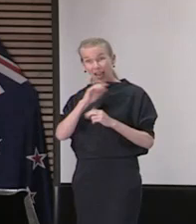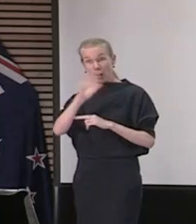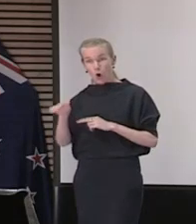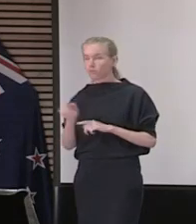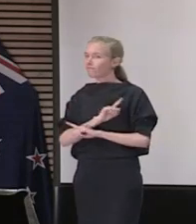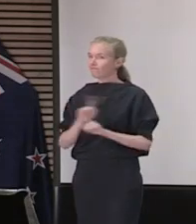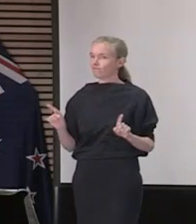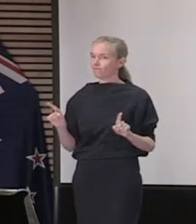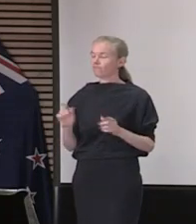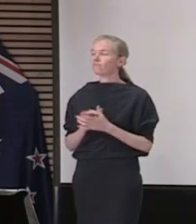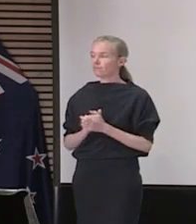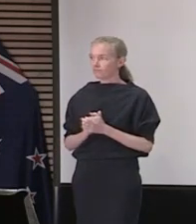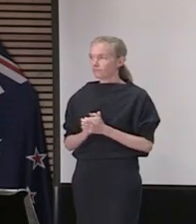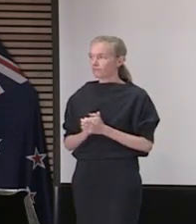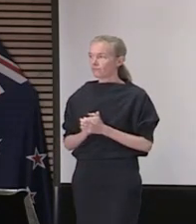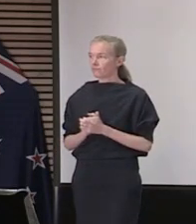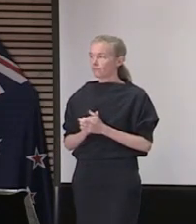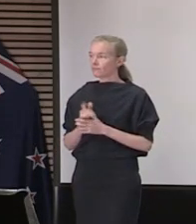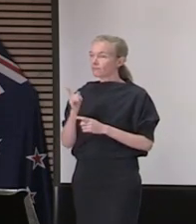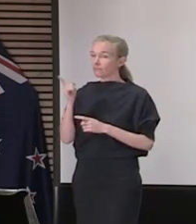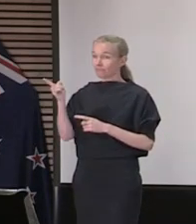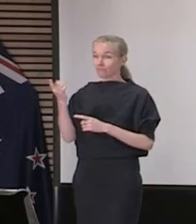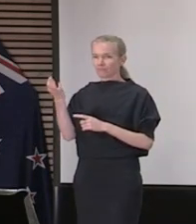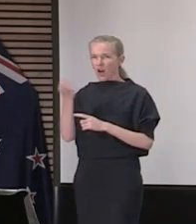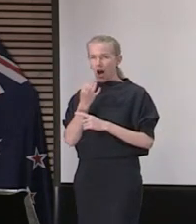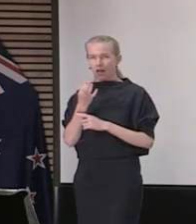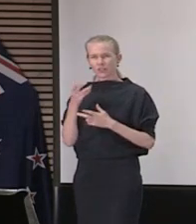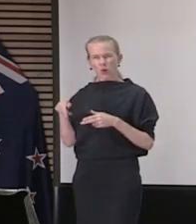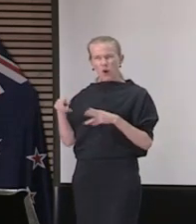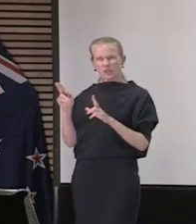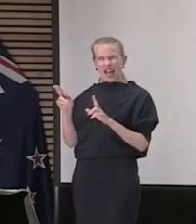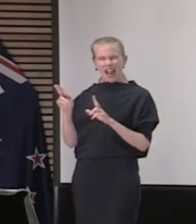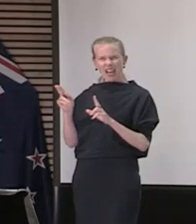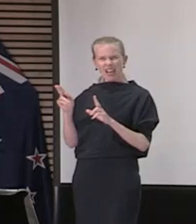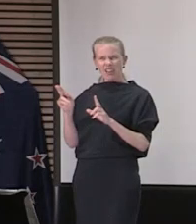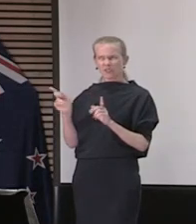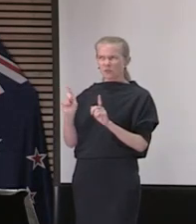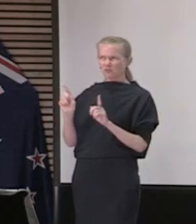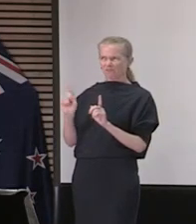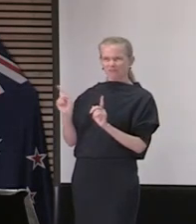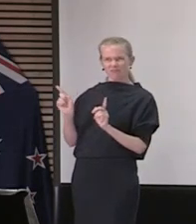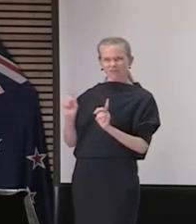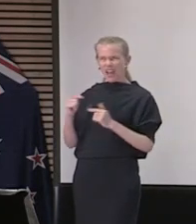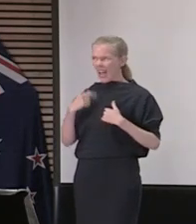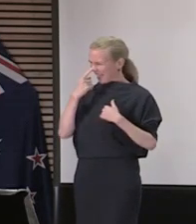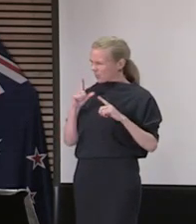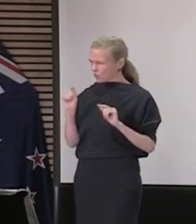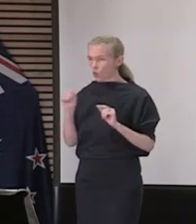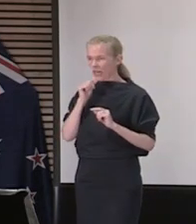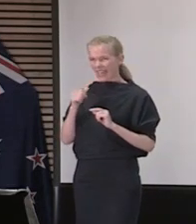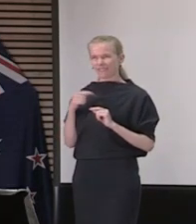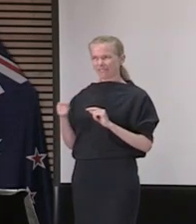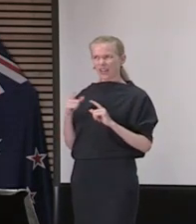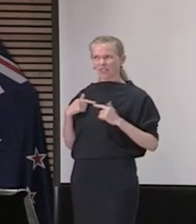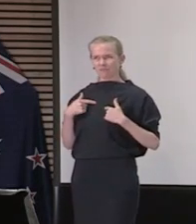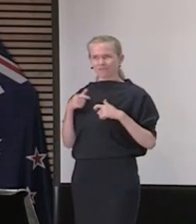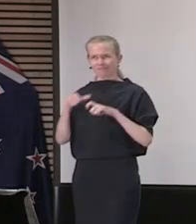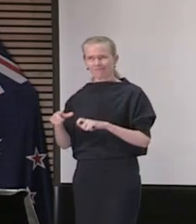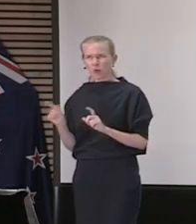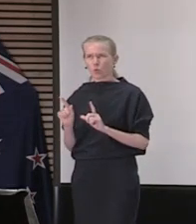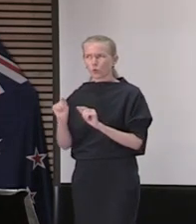Atthe moment, we're utilisingthe skills of public health toparticularly monitor those